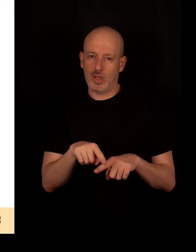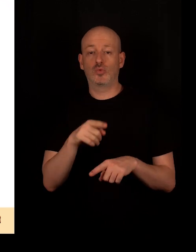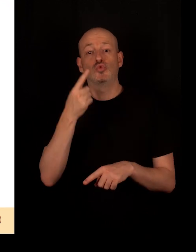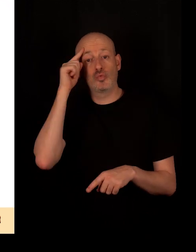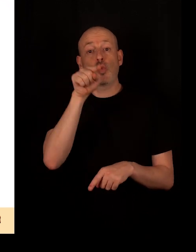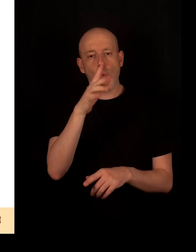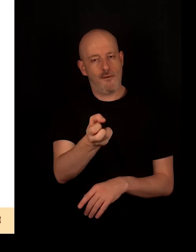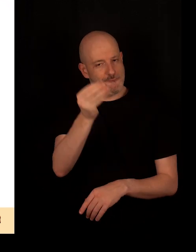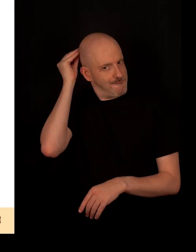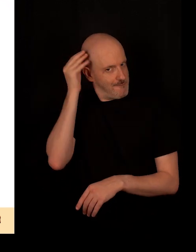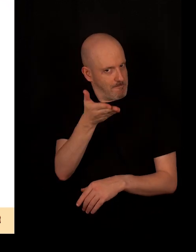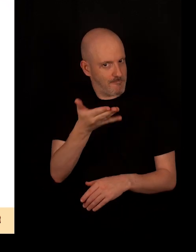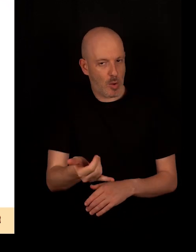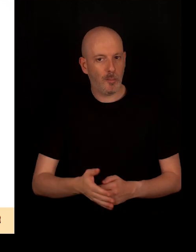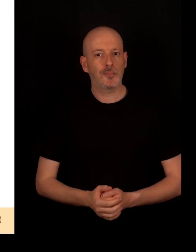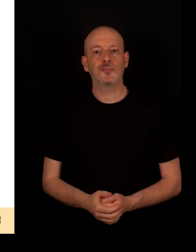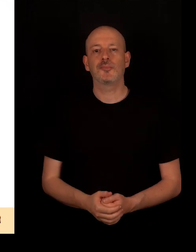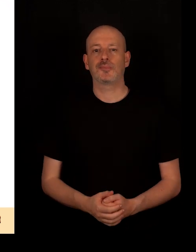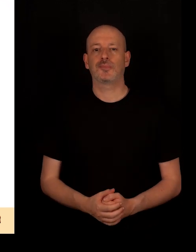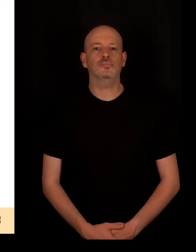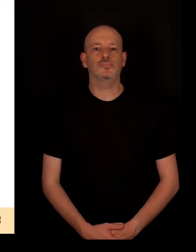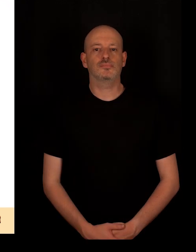Just for you, to have this in mind.